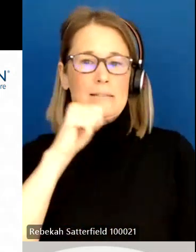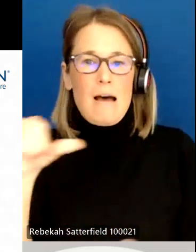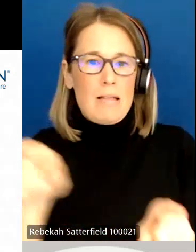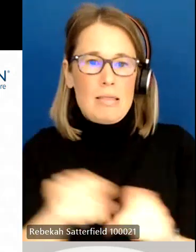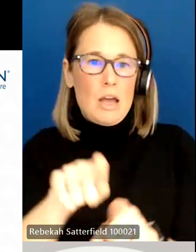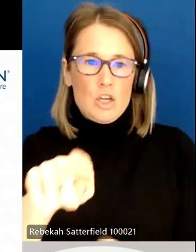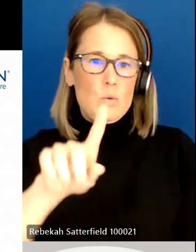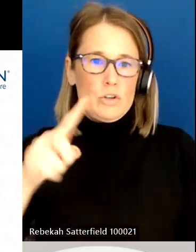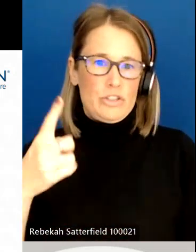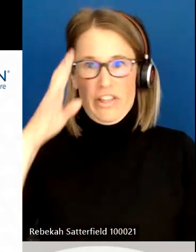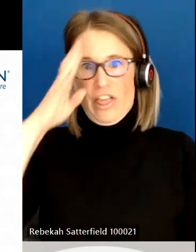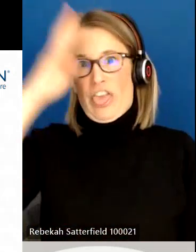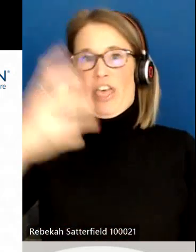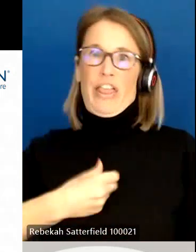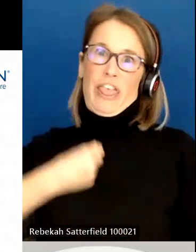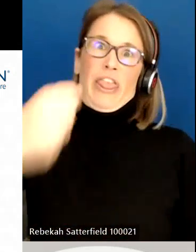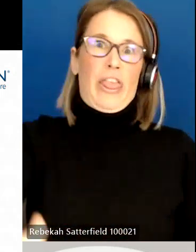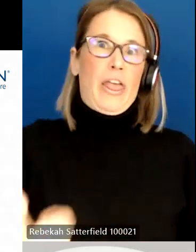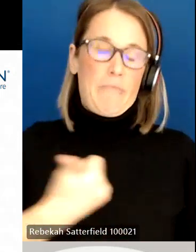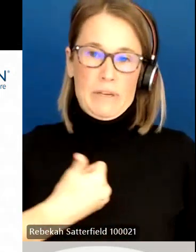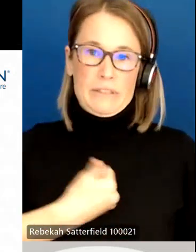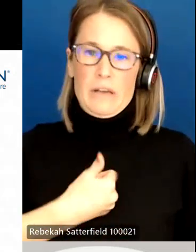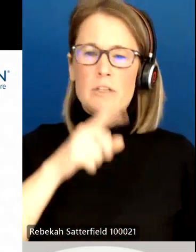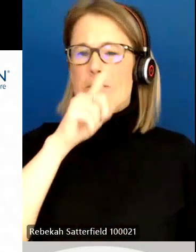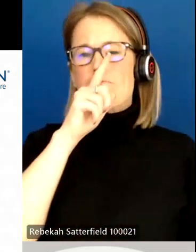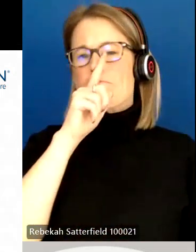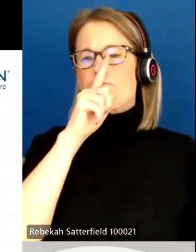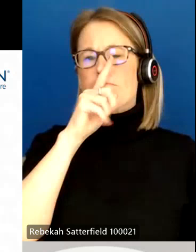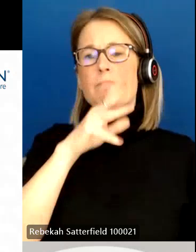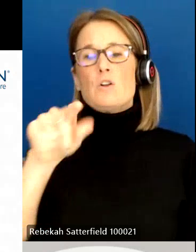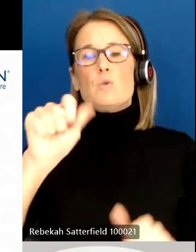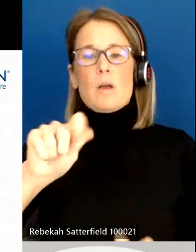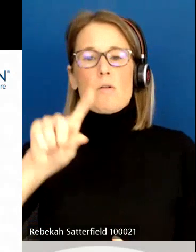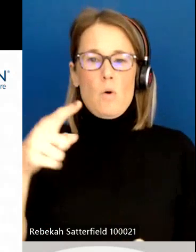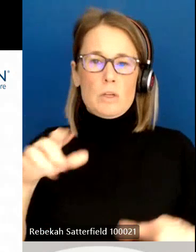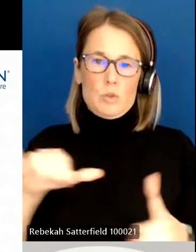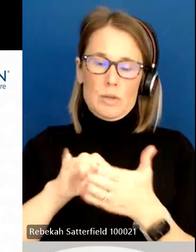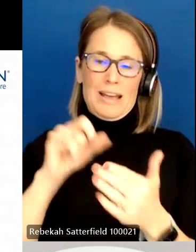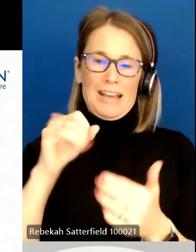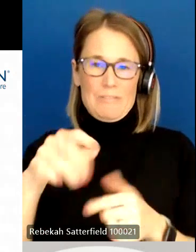hoc and only you can only do this if you've been tested or credentialed for their clinical fluency